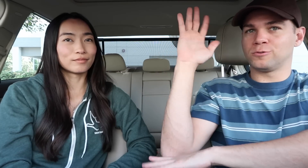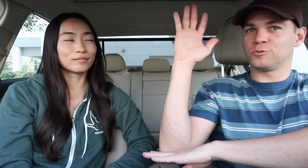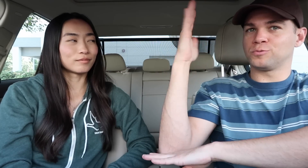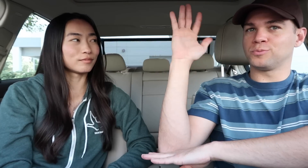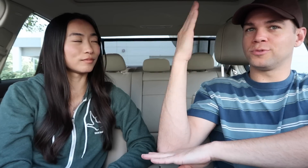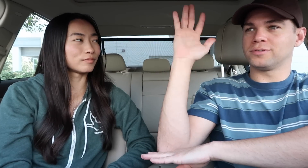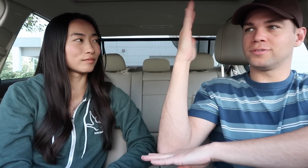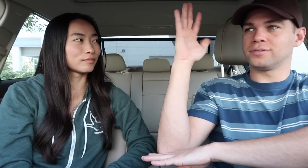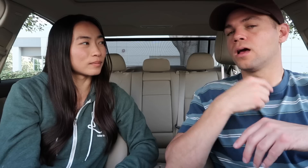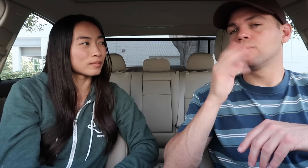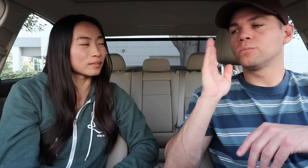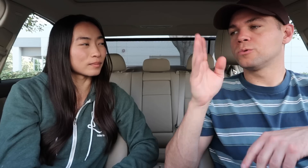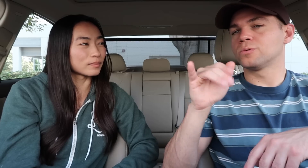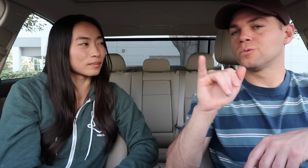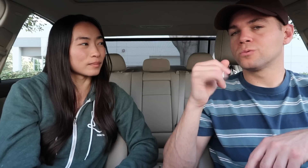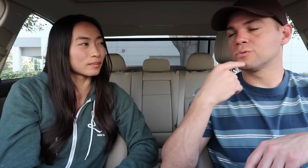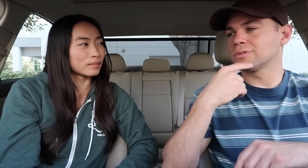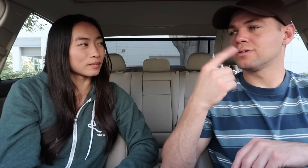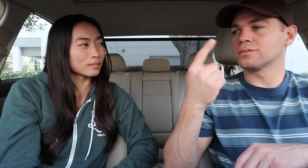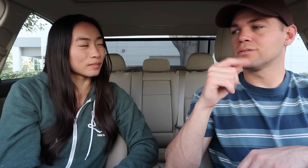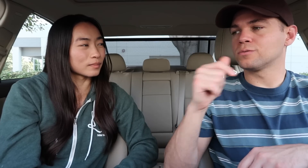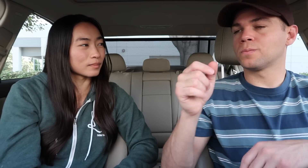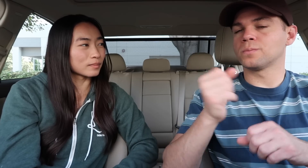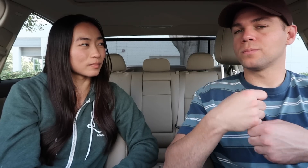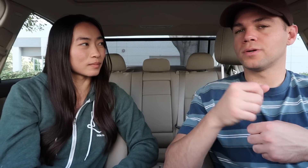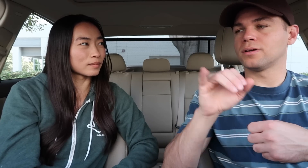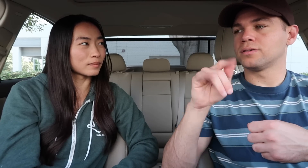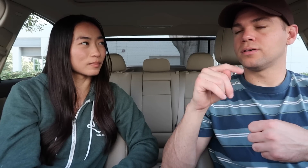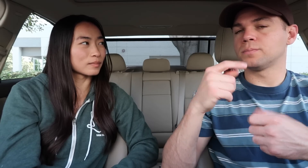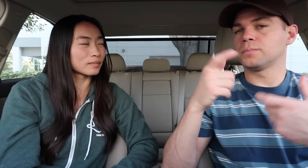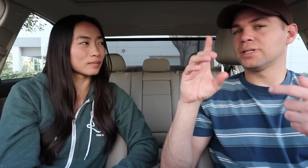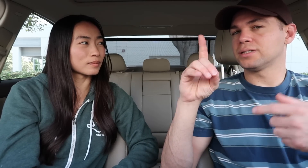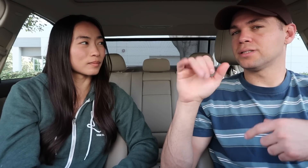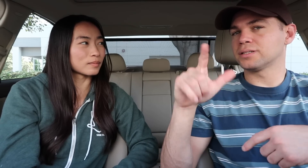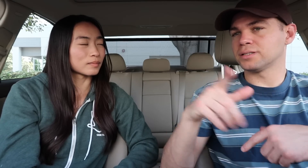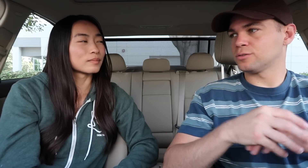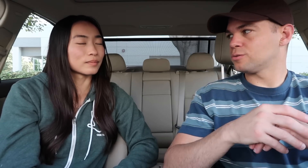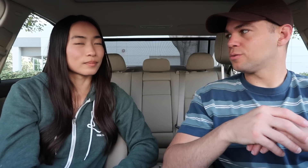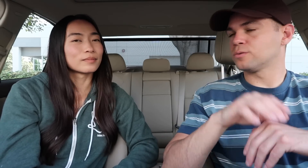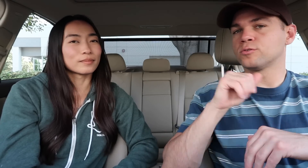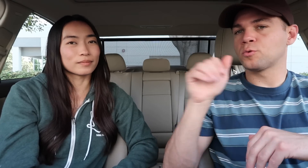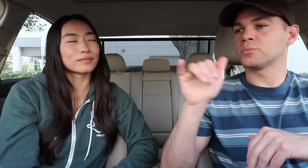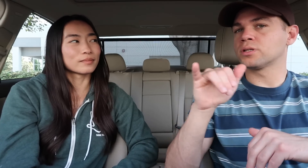tree I would also say just don't make it a big deal